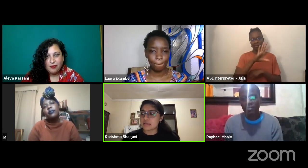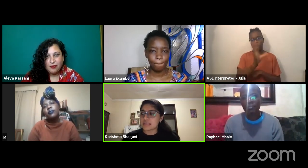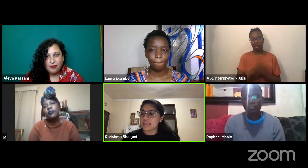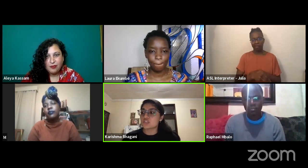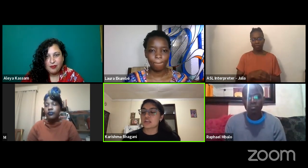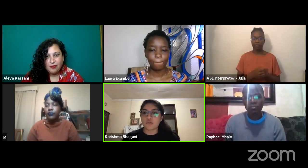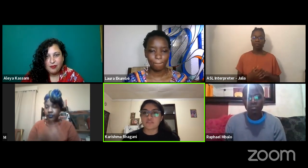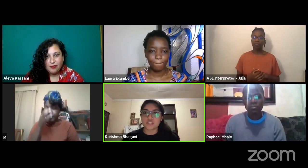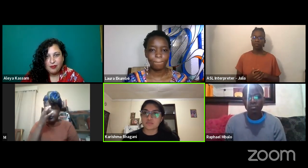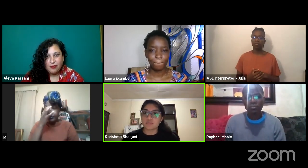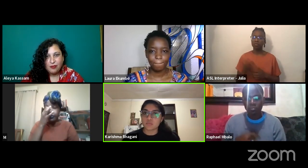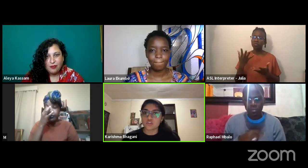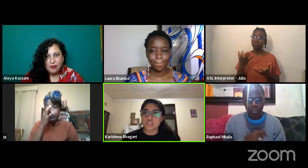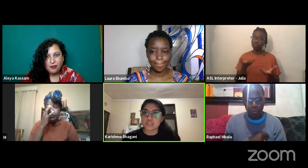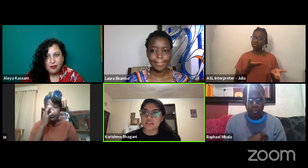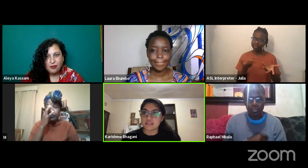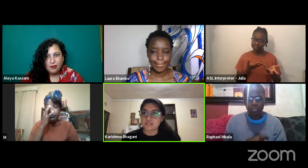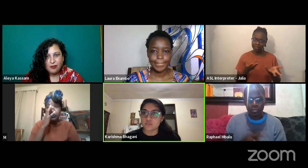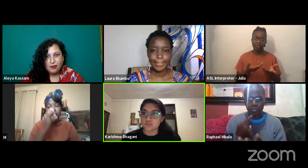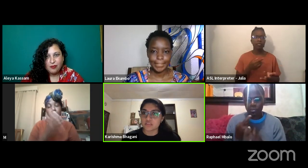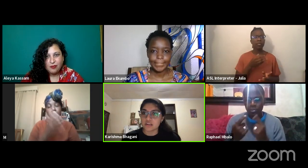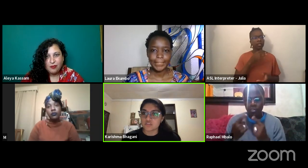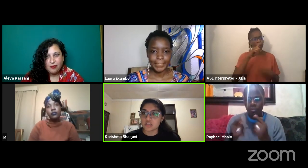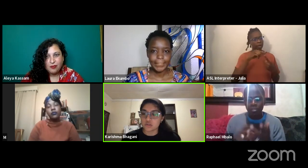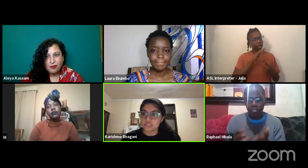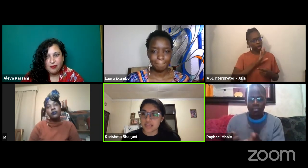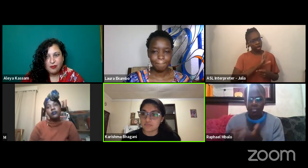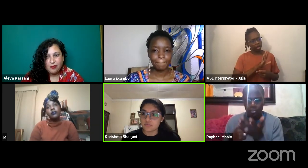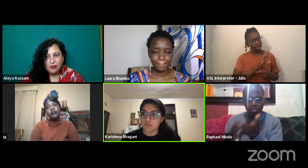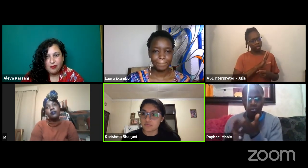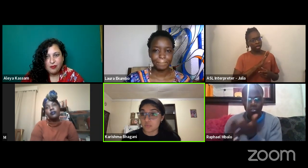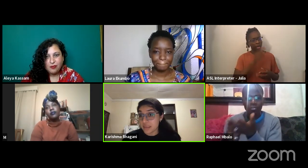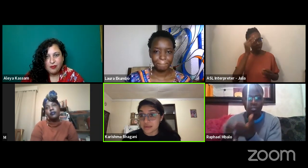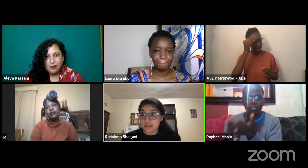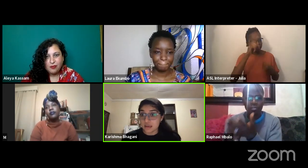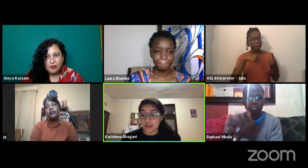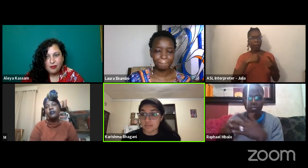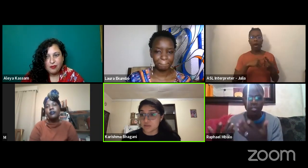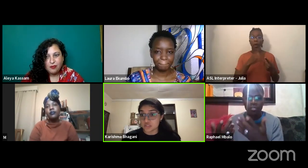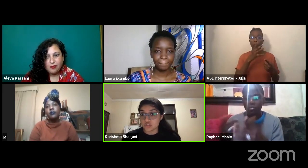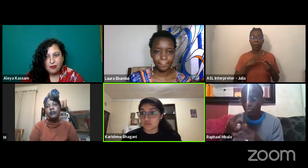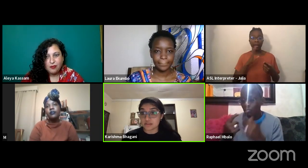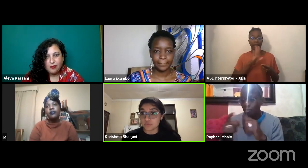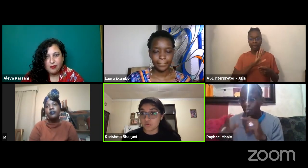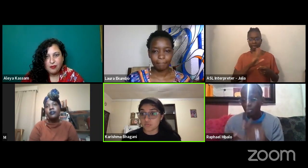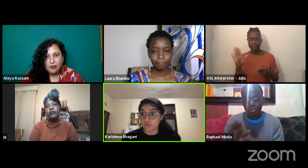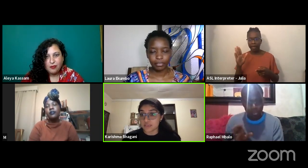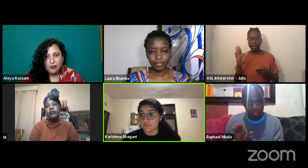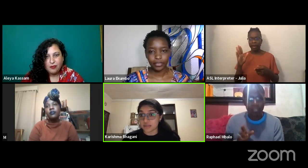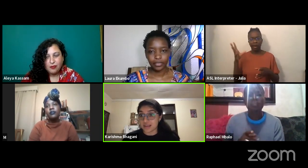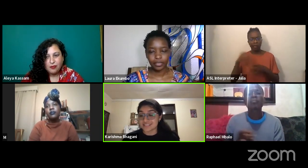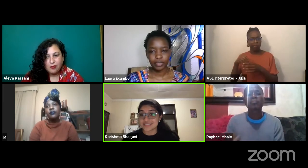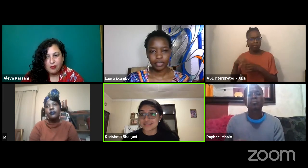engaging in a conversation about what she thinks the future of the industry looks like for women and just generally for the African art scene.